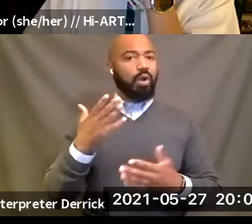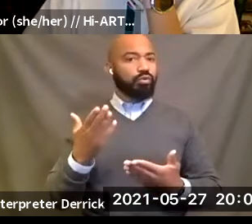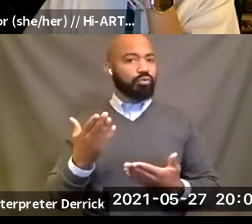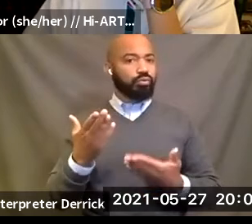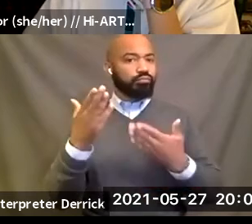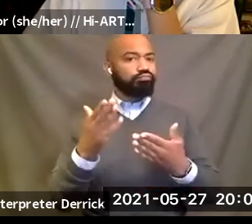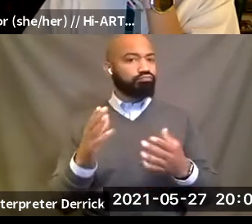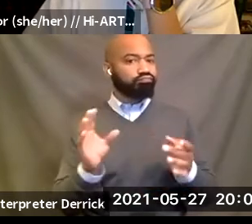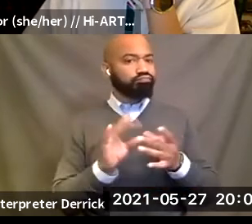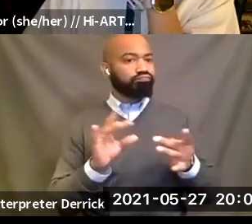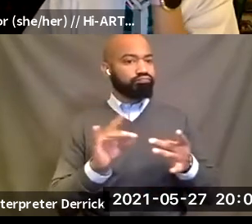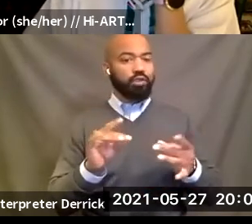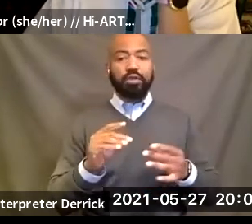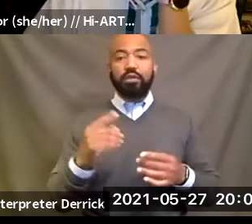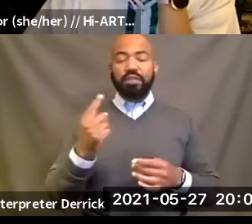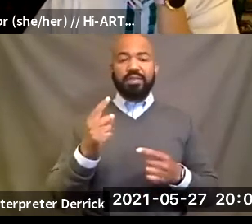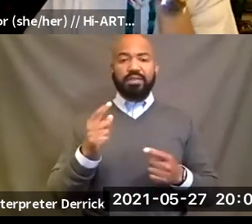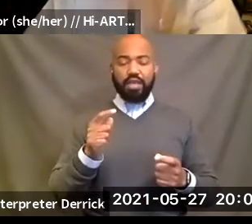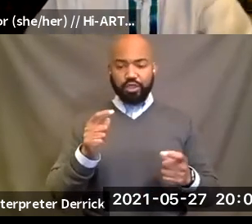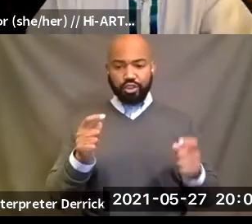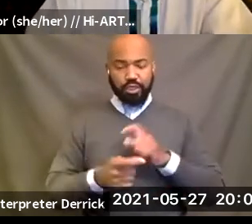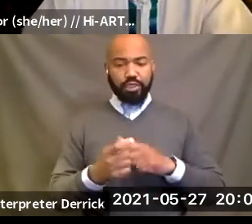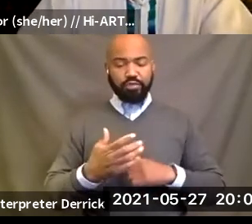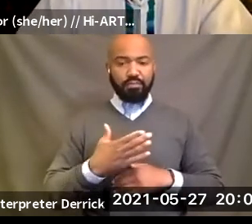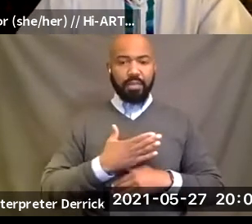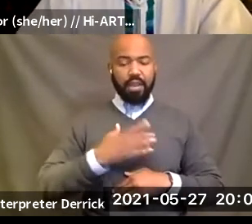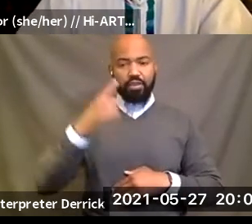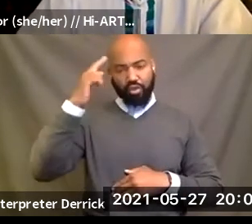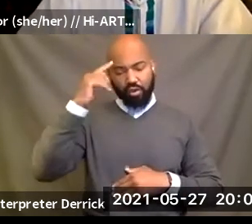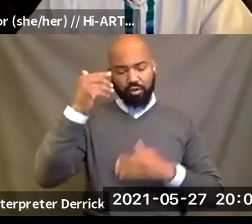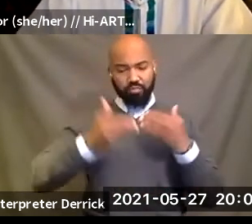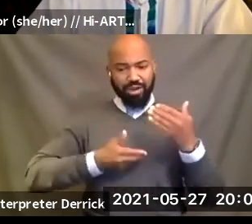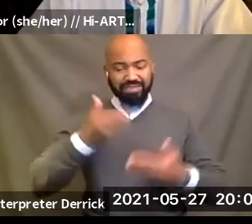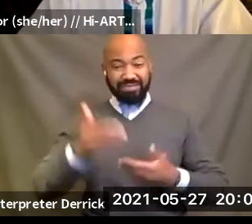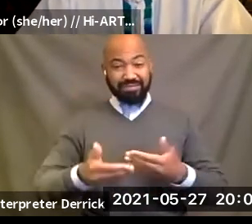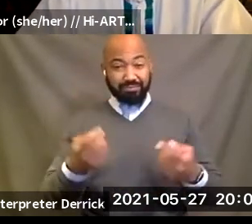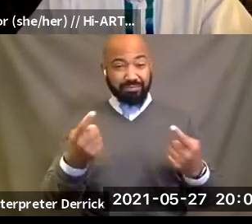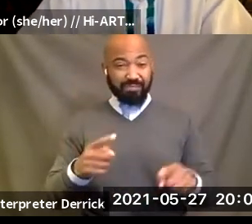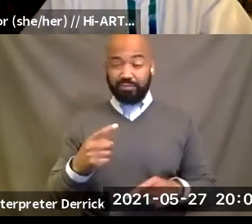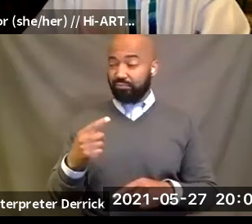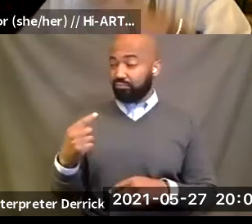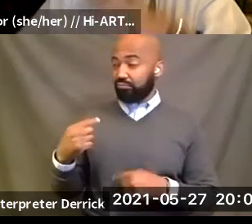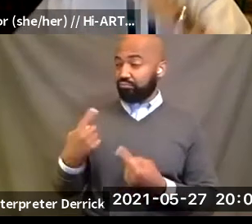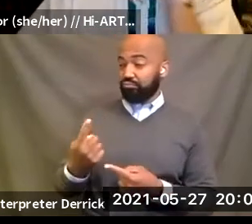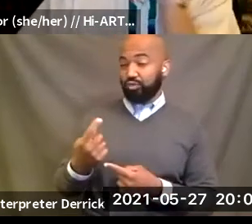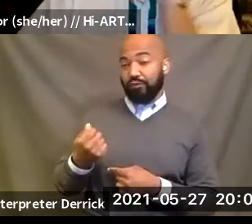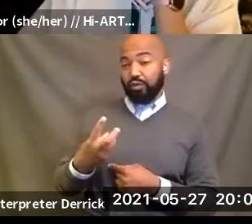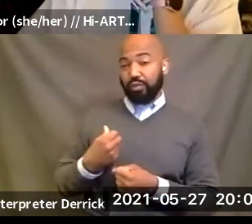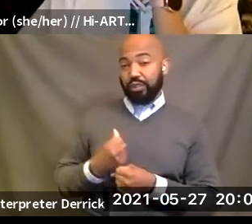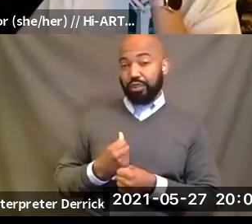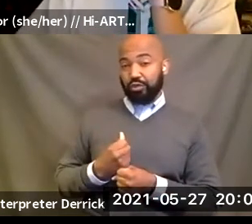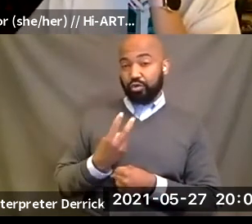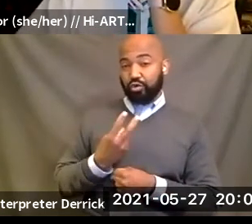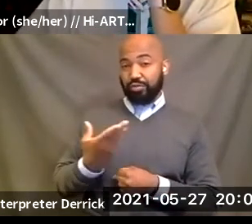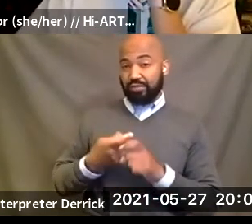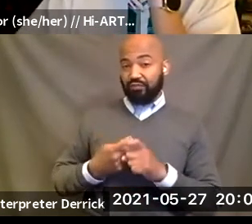Benjamin (they/them/elle): She has really helped me understand that I was also fostered because adoption was the primary way that I sort of reckoned with this identity.